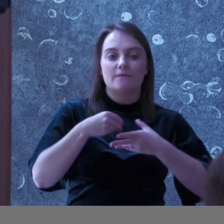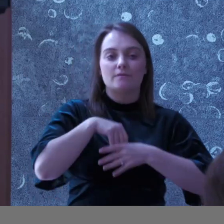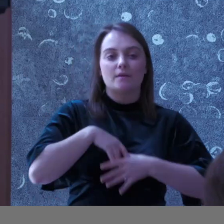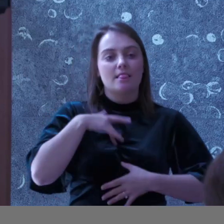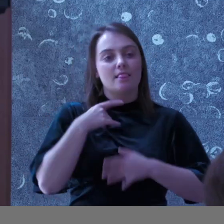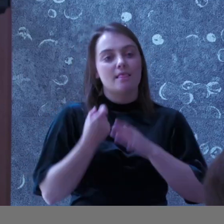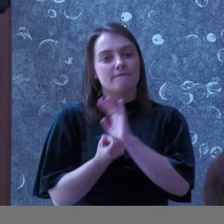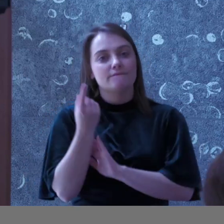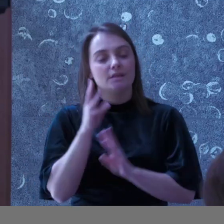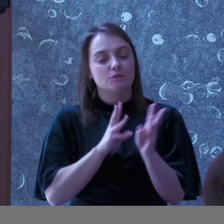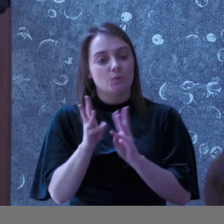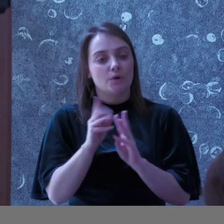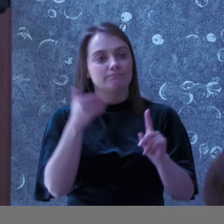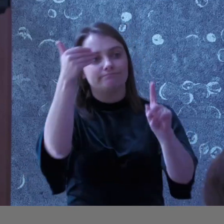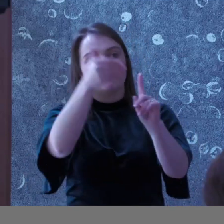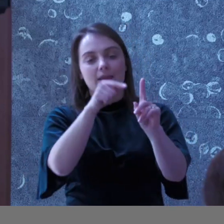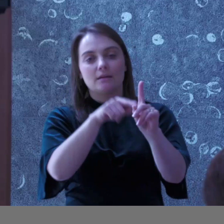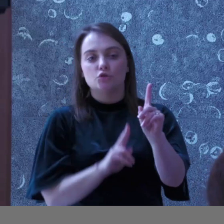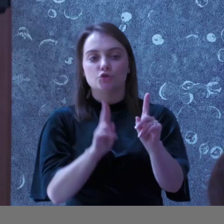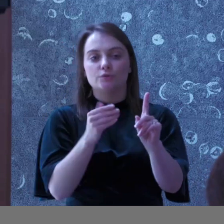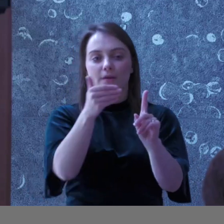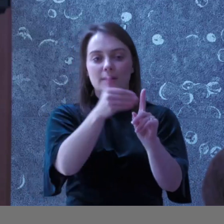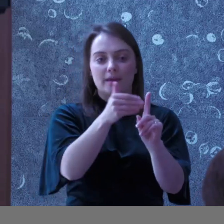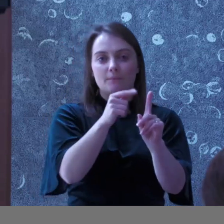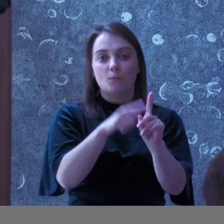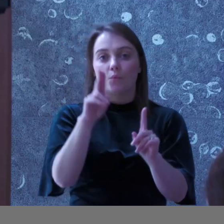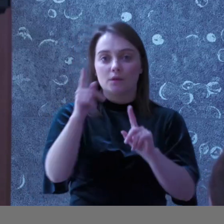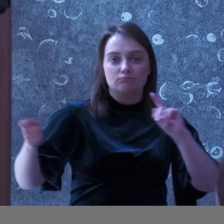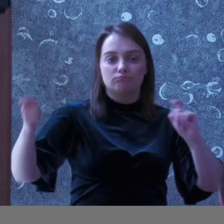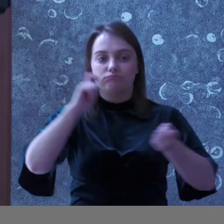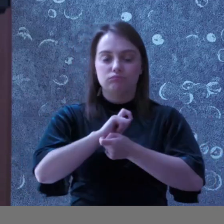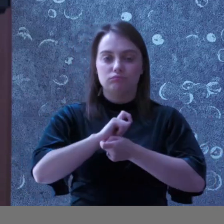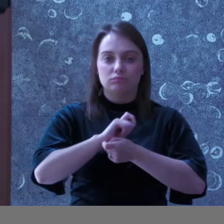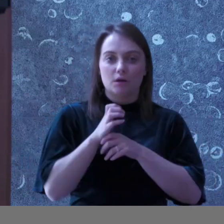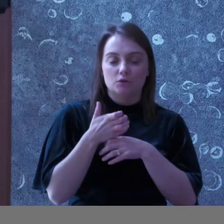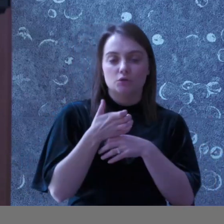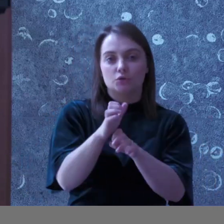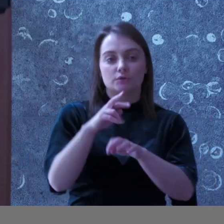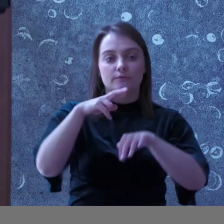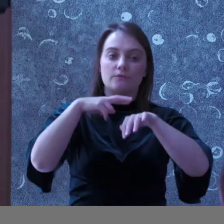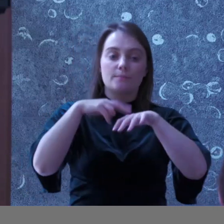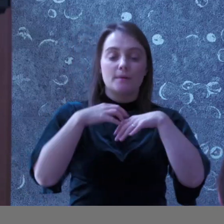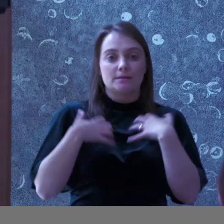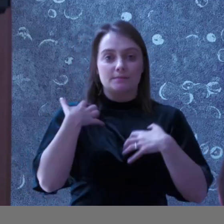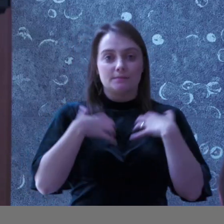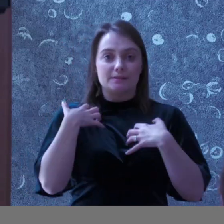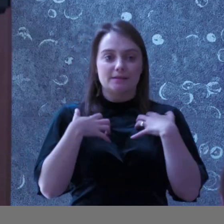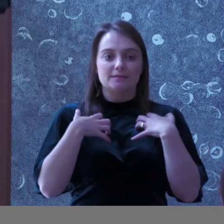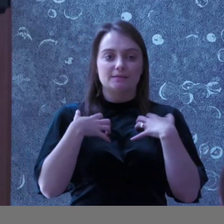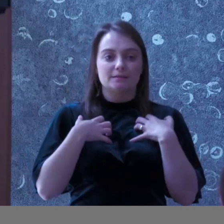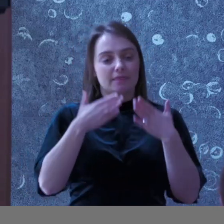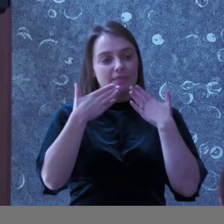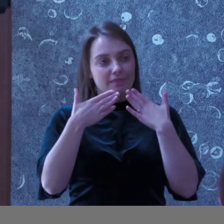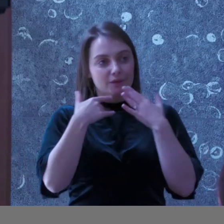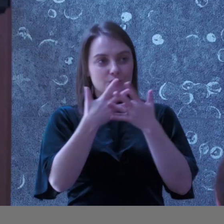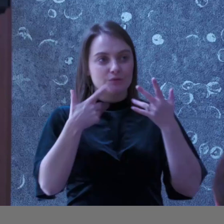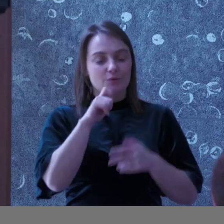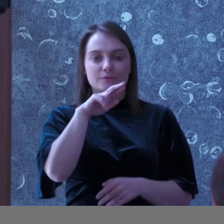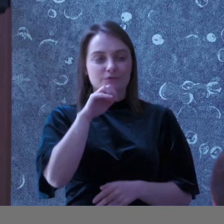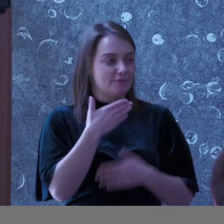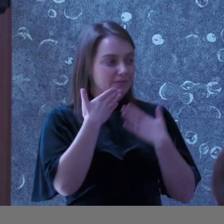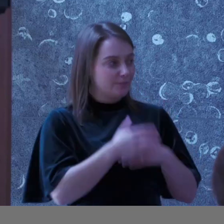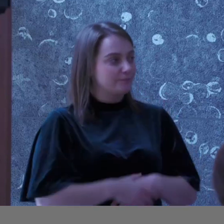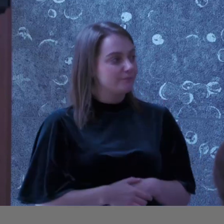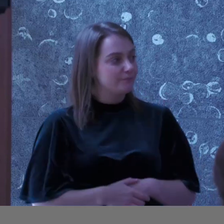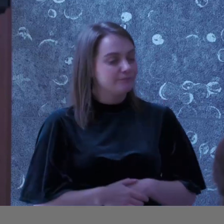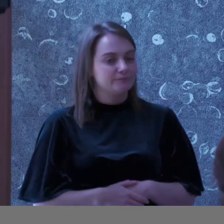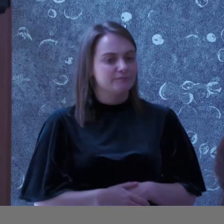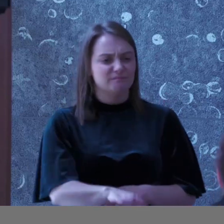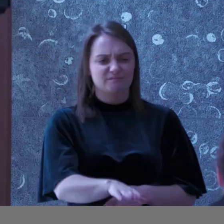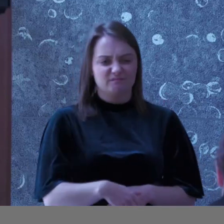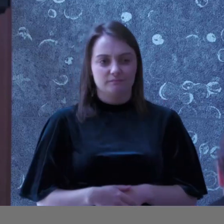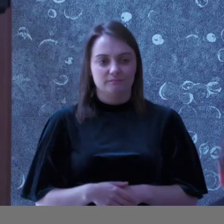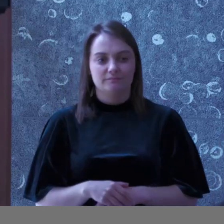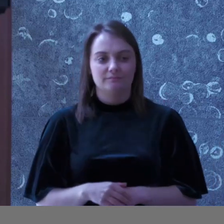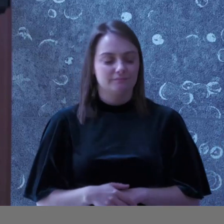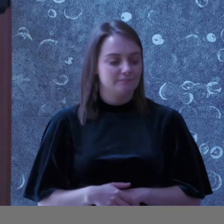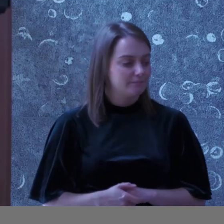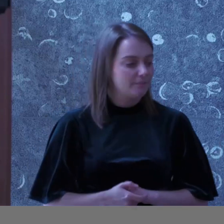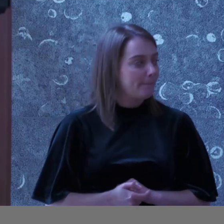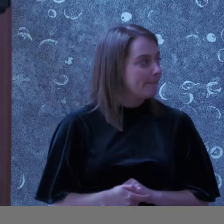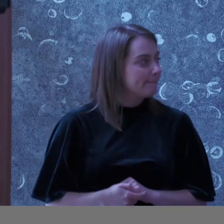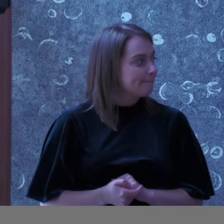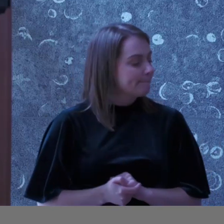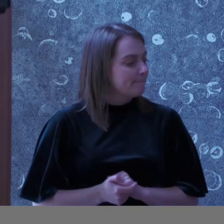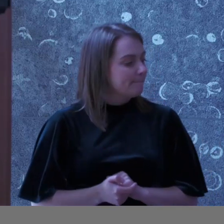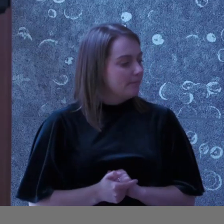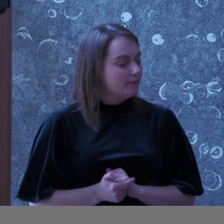our mission and we can transform the country for the better and very excited. Thank you very much.